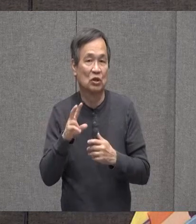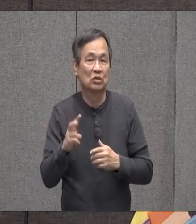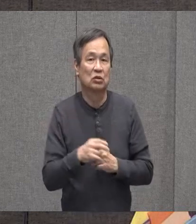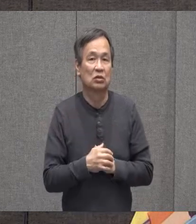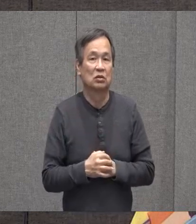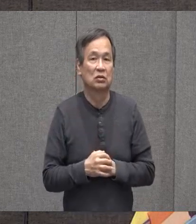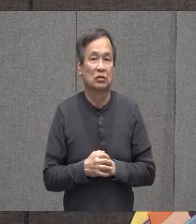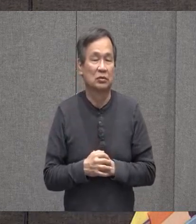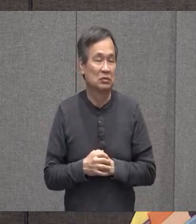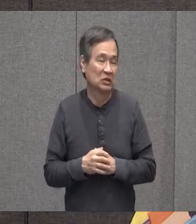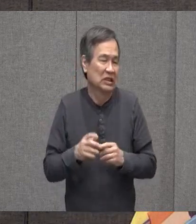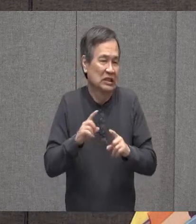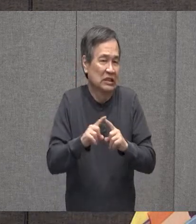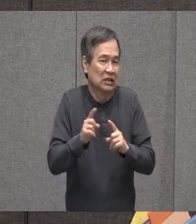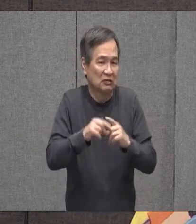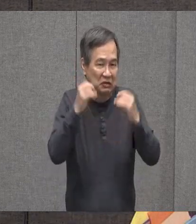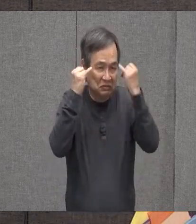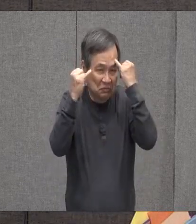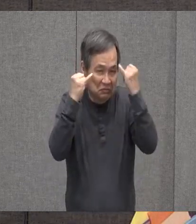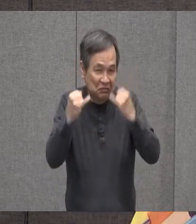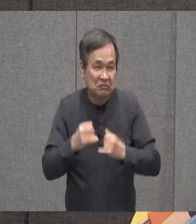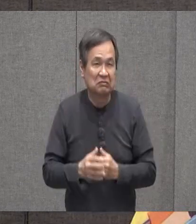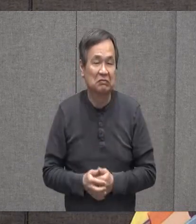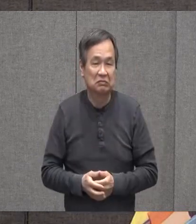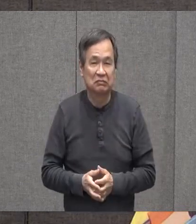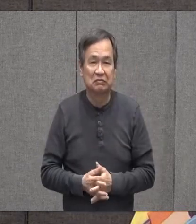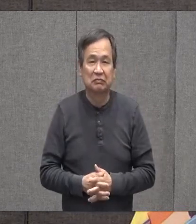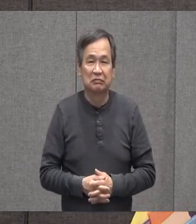Those are a couple of ways to think about it.